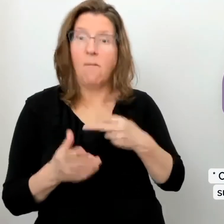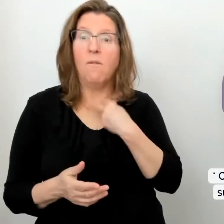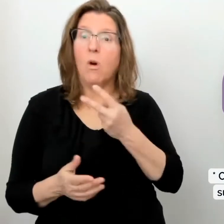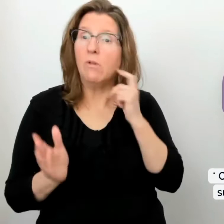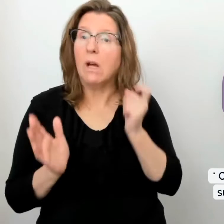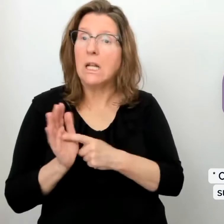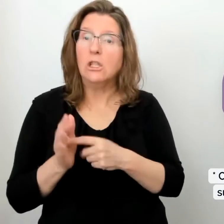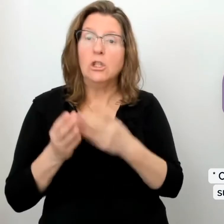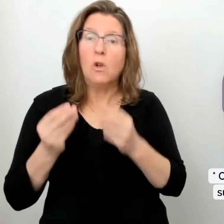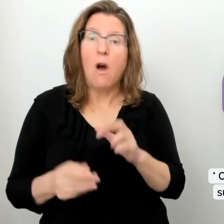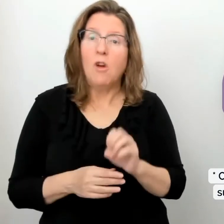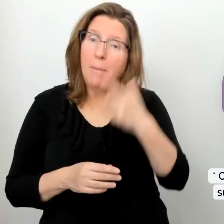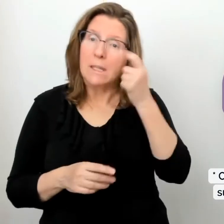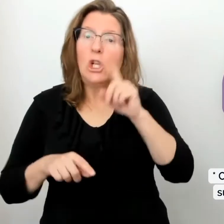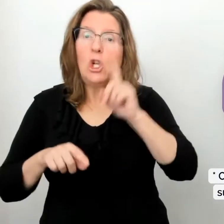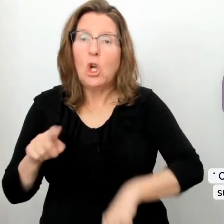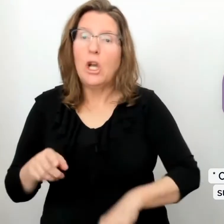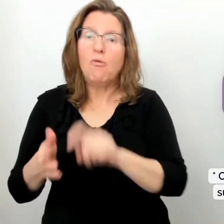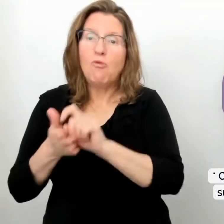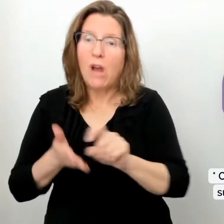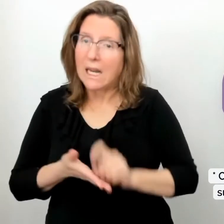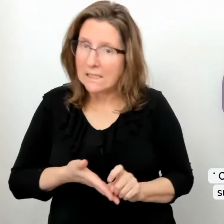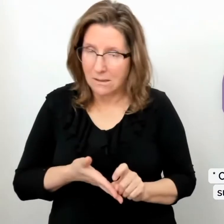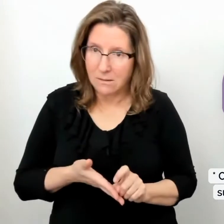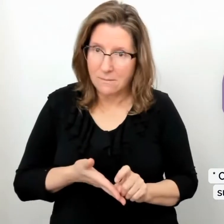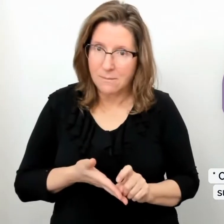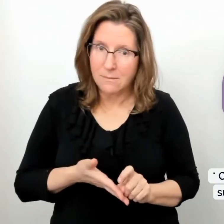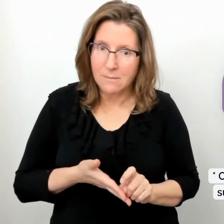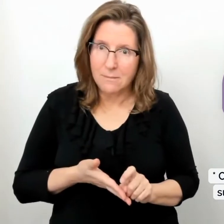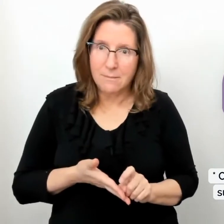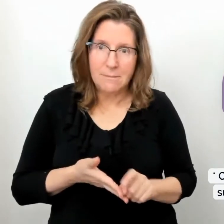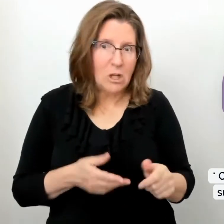Because he couldn't write, I thought speech recognition software might help.